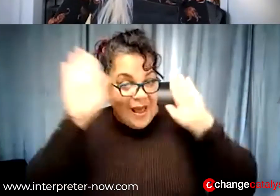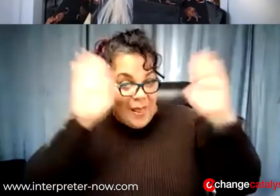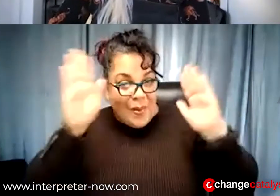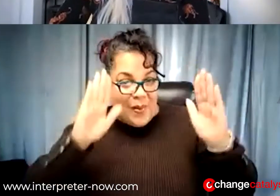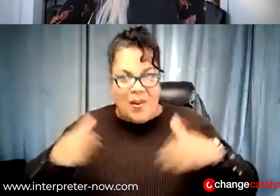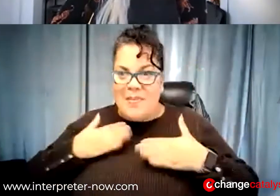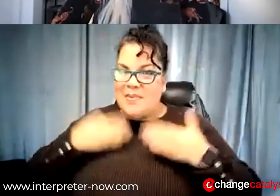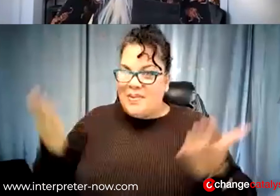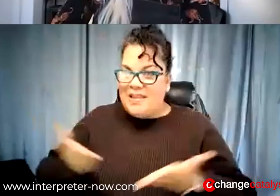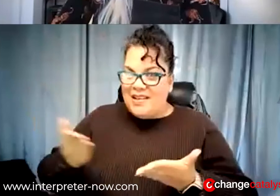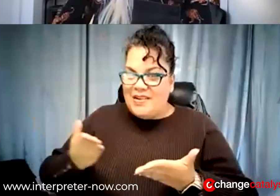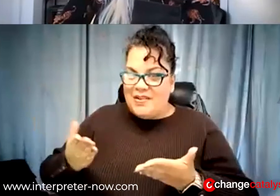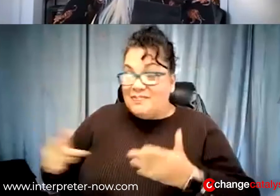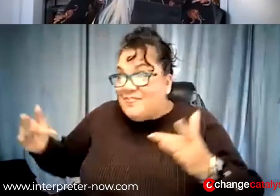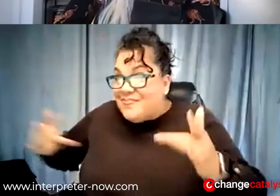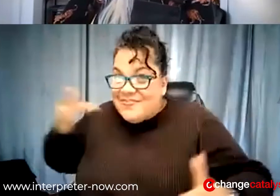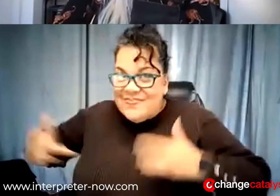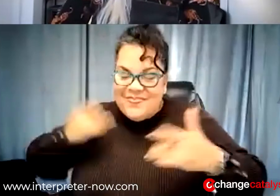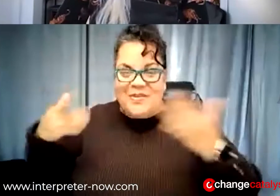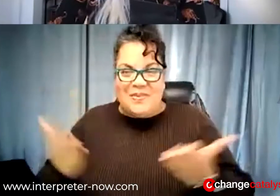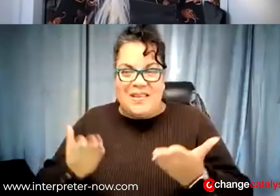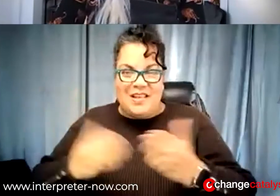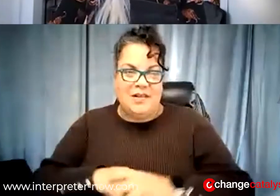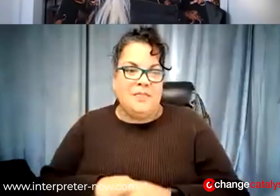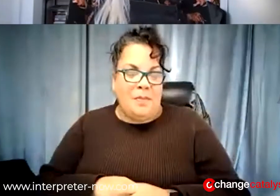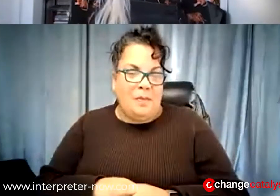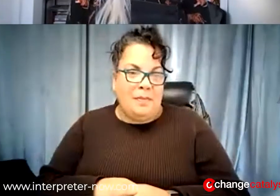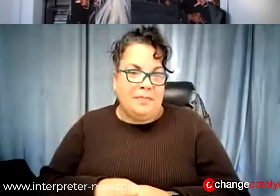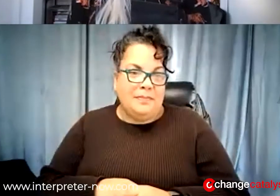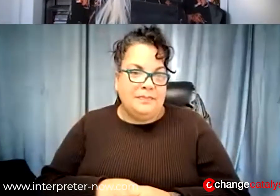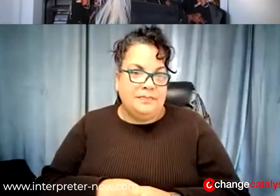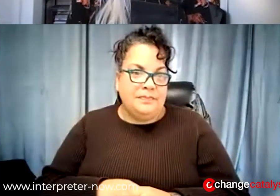Kt: Yes, excited to be here. I'm doing well. Awesome.